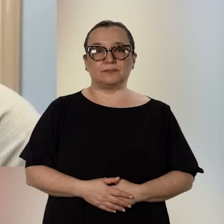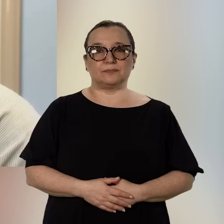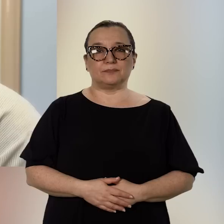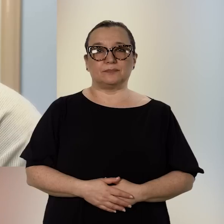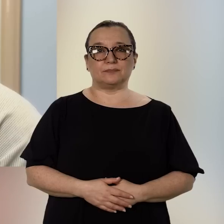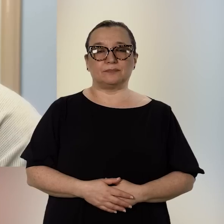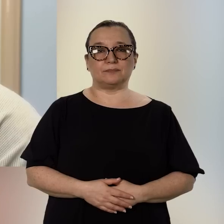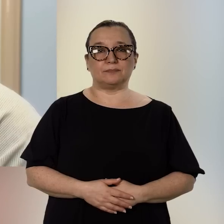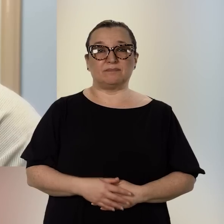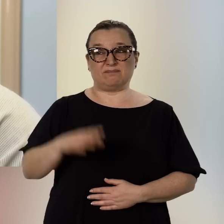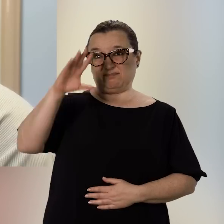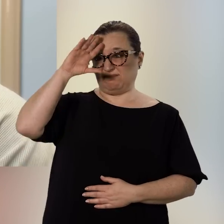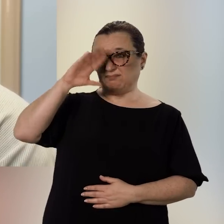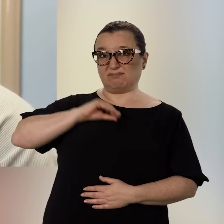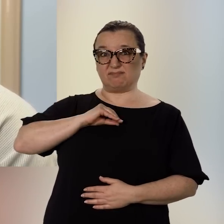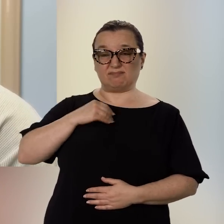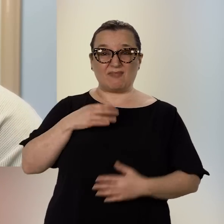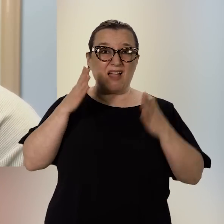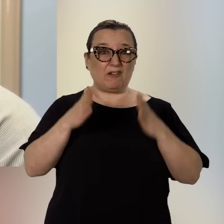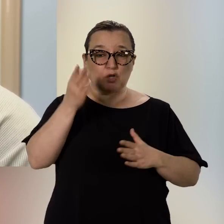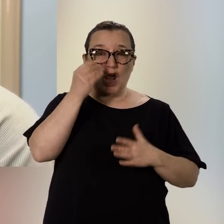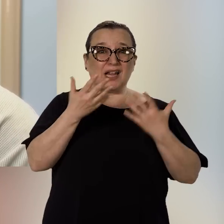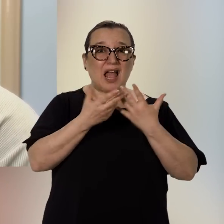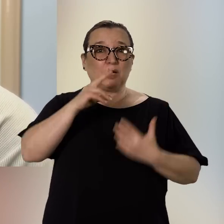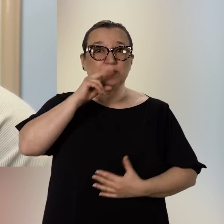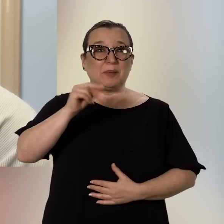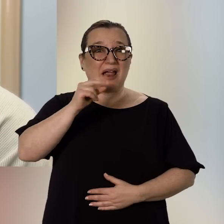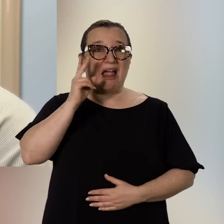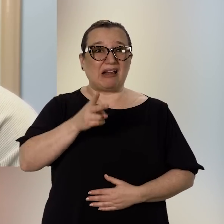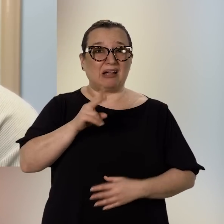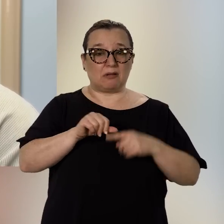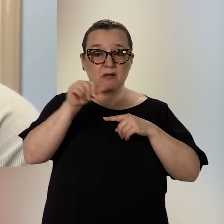by a segment of the pharynx being vibrated to produce voice.